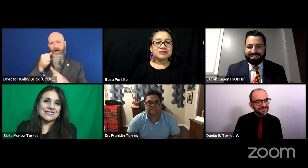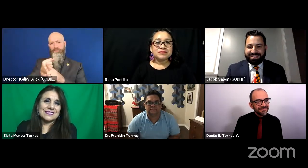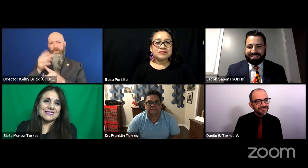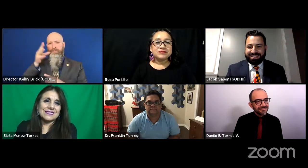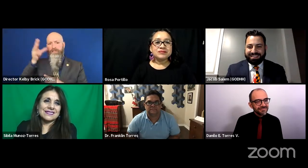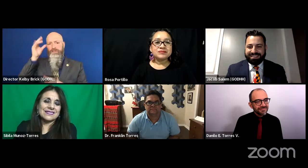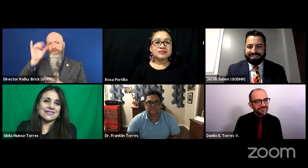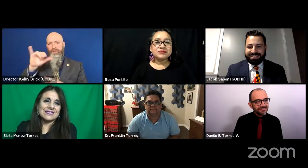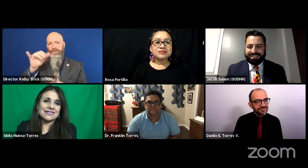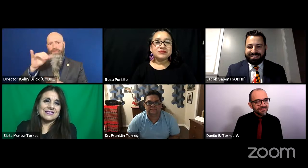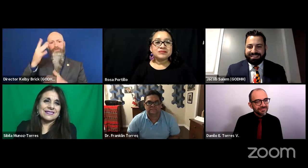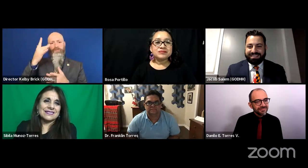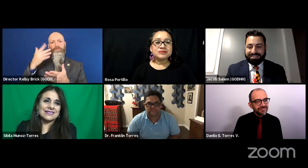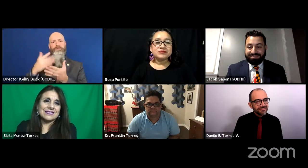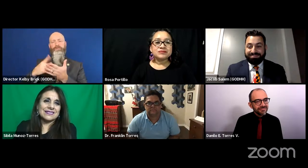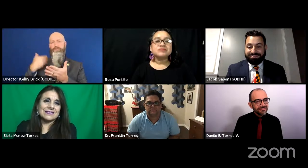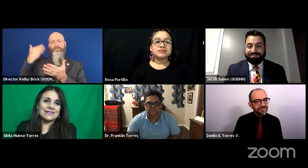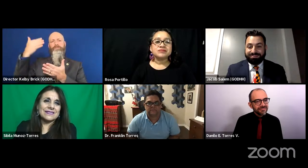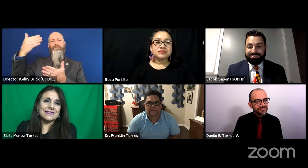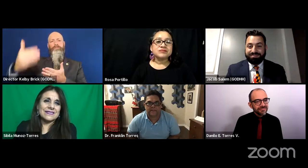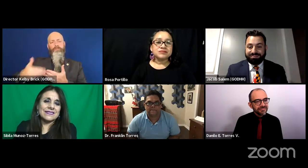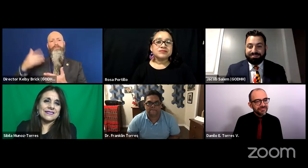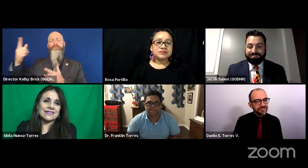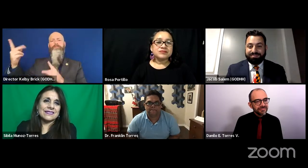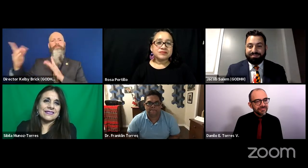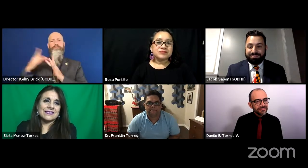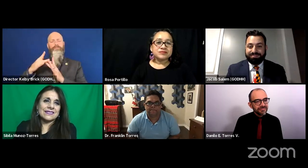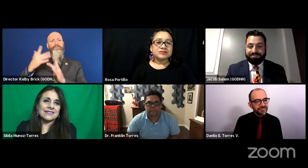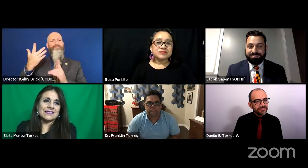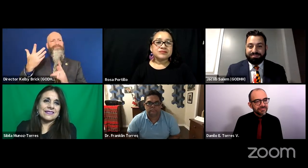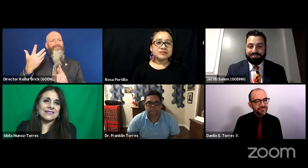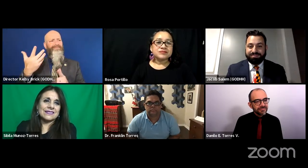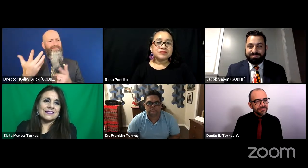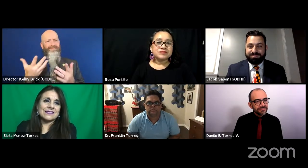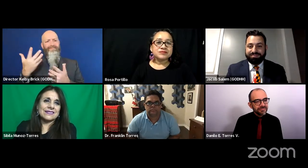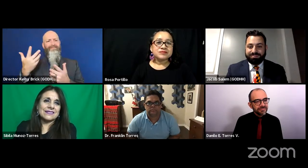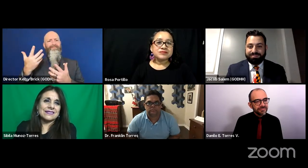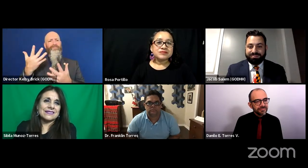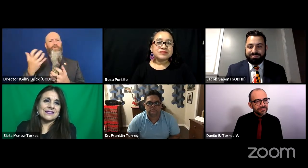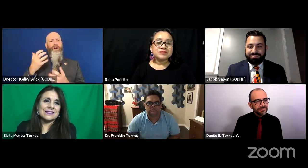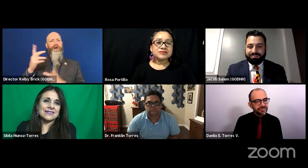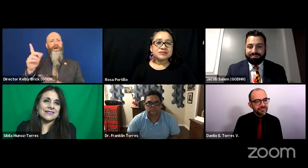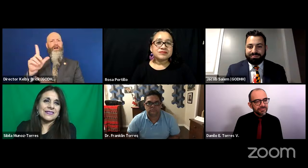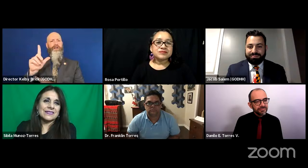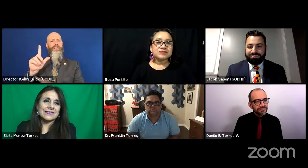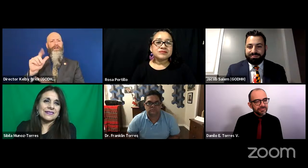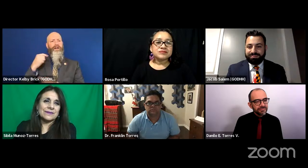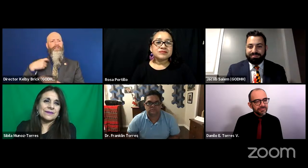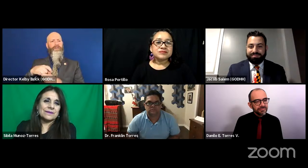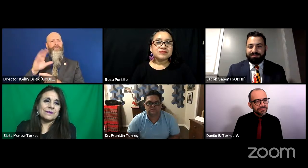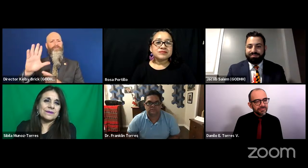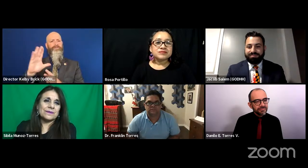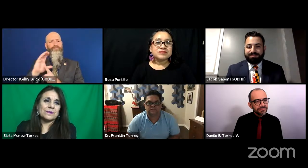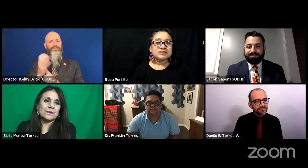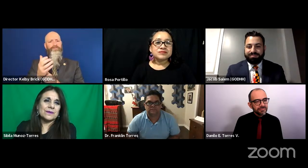it's very important to share that information. Very often individuals reach out to our office